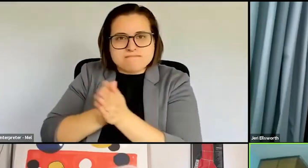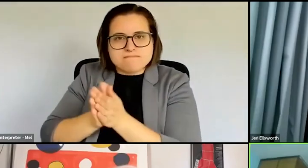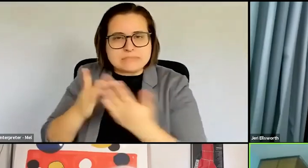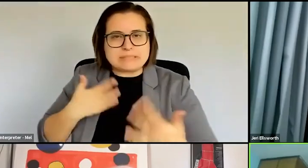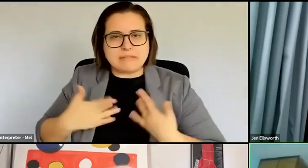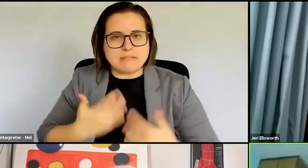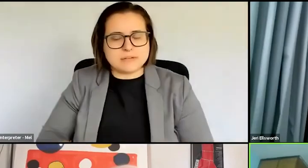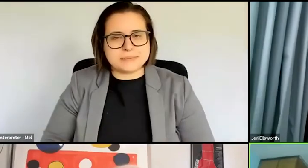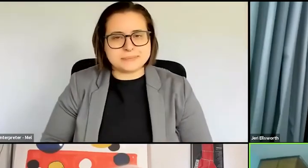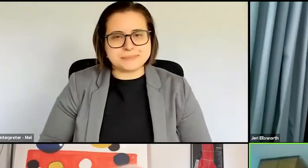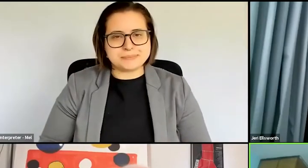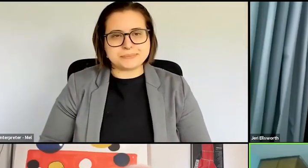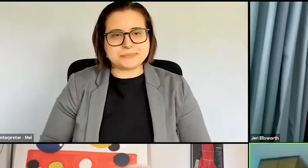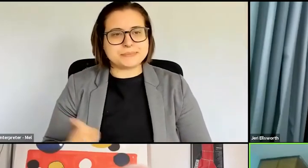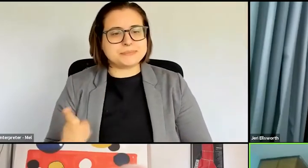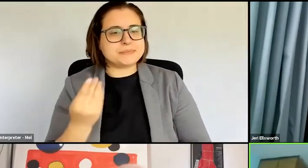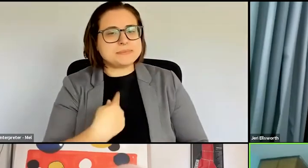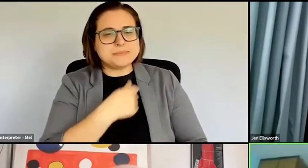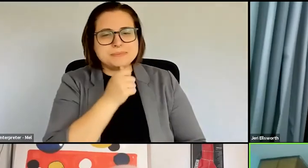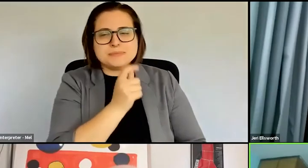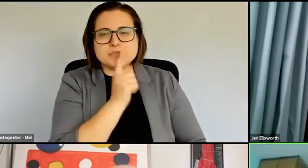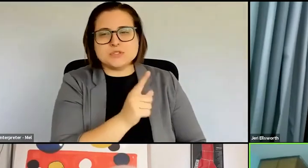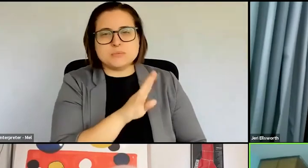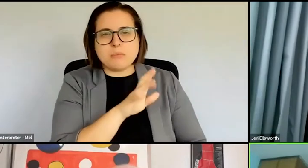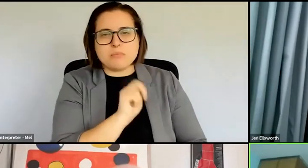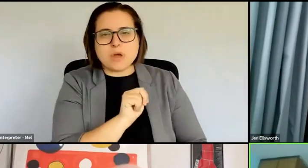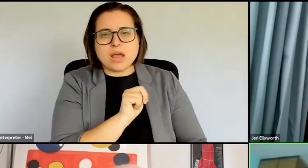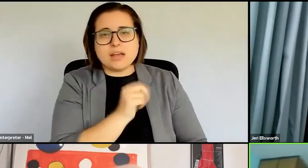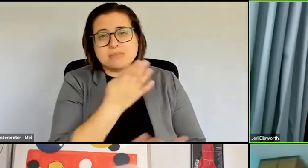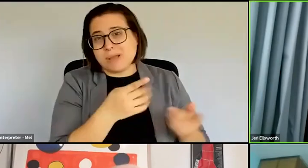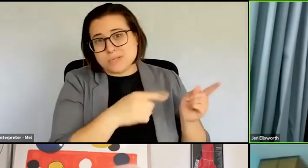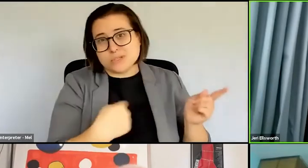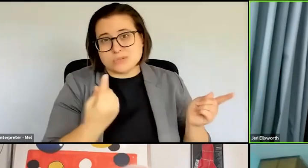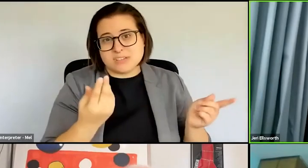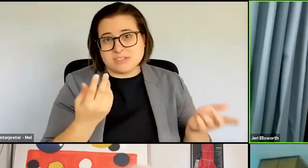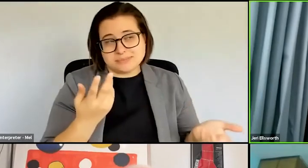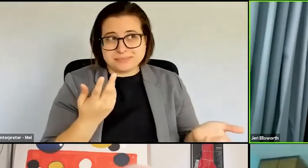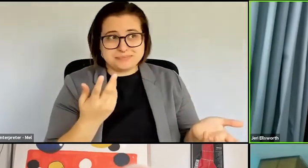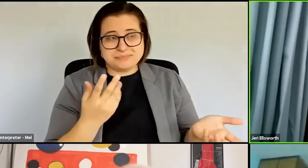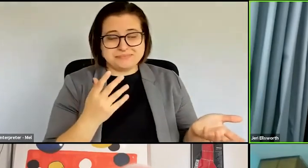I'm not sure, Bran, that you don't have an implant, you may have had some questions